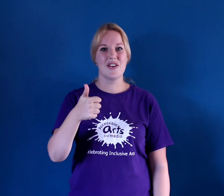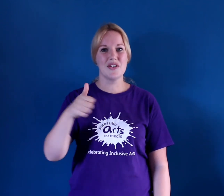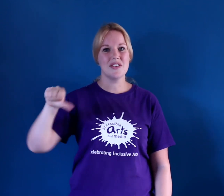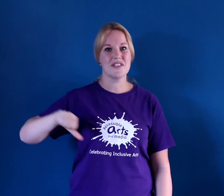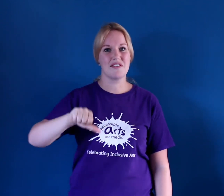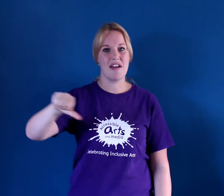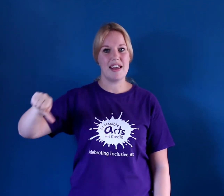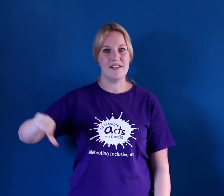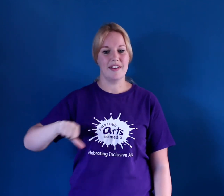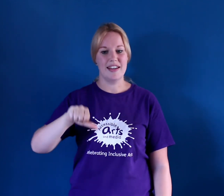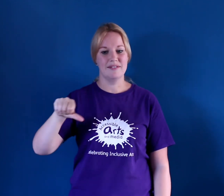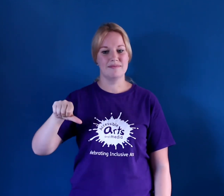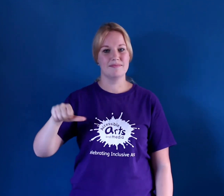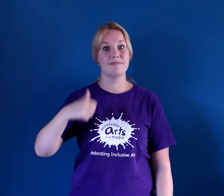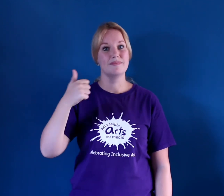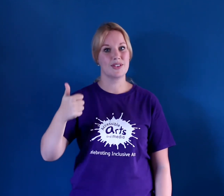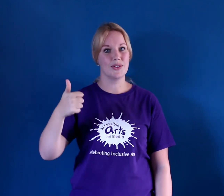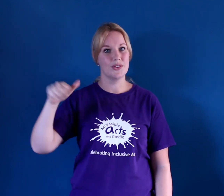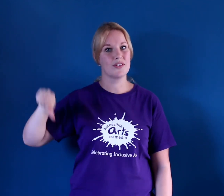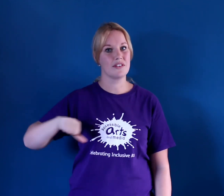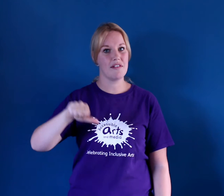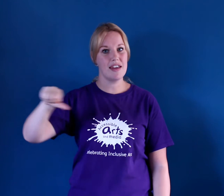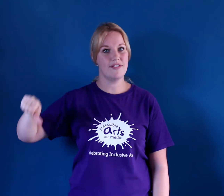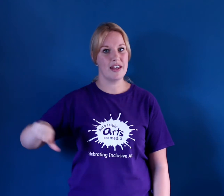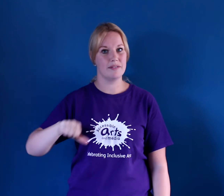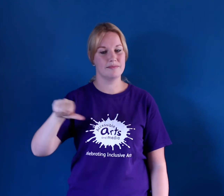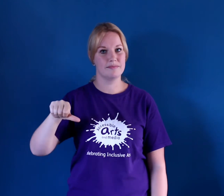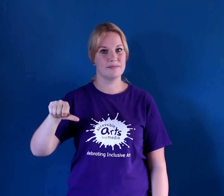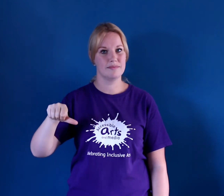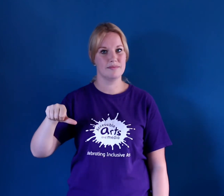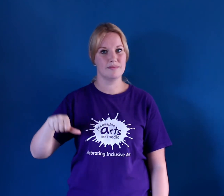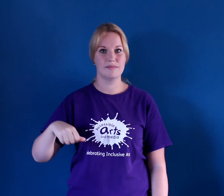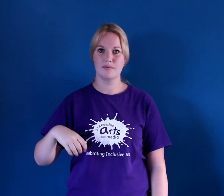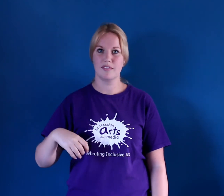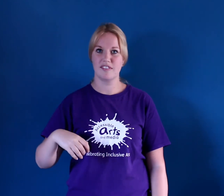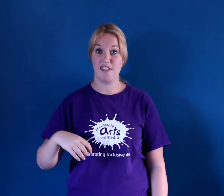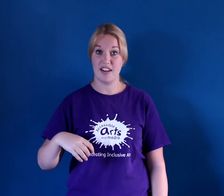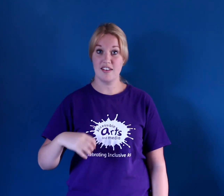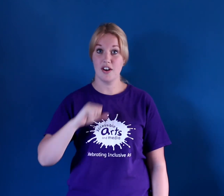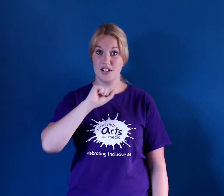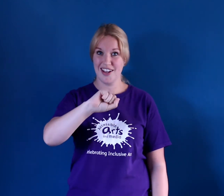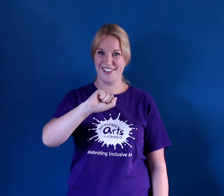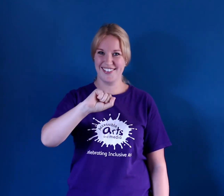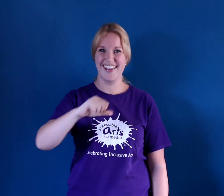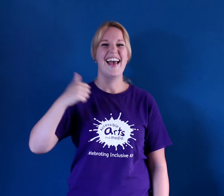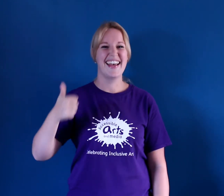Good gravy, good gravy. Ready your turn.